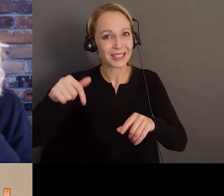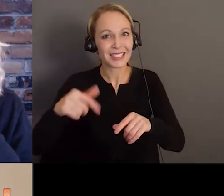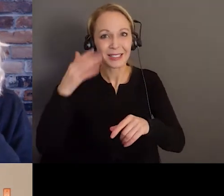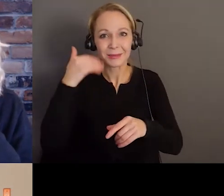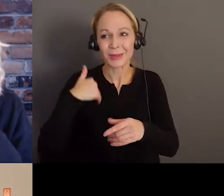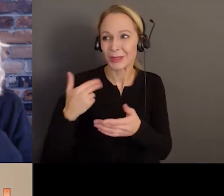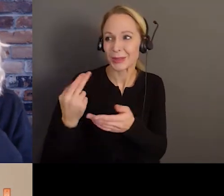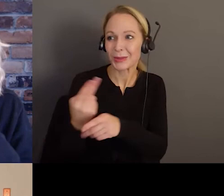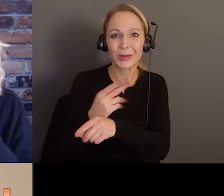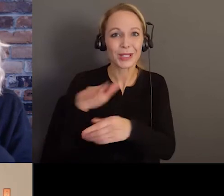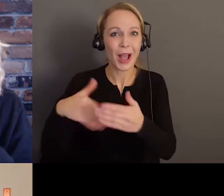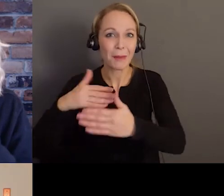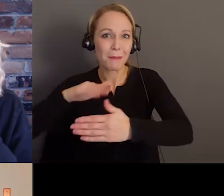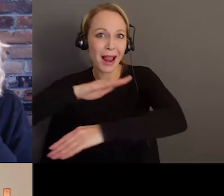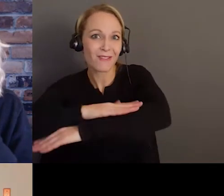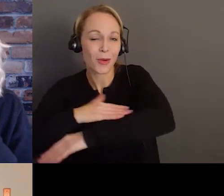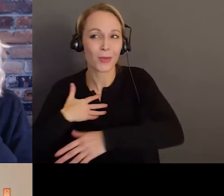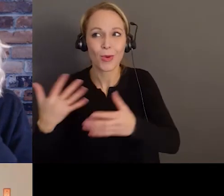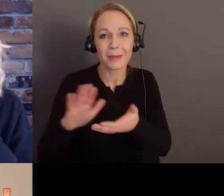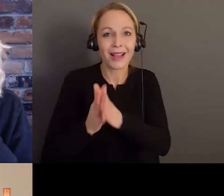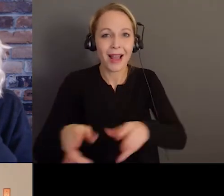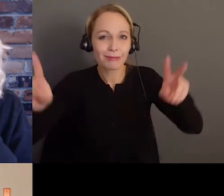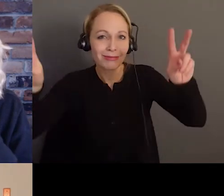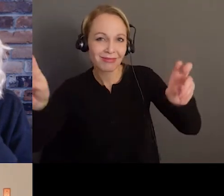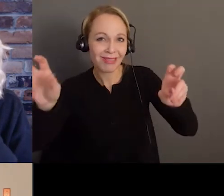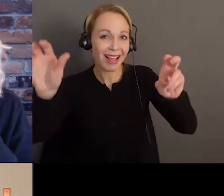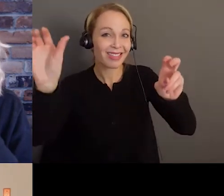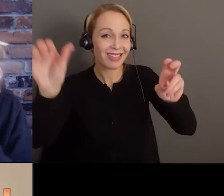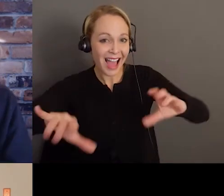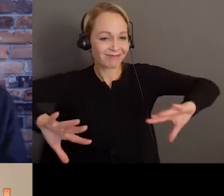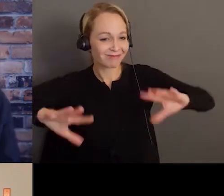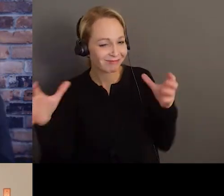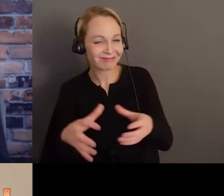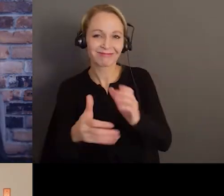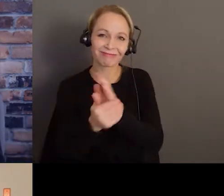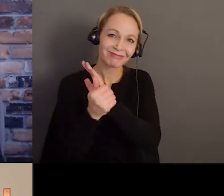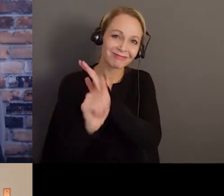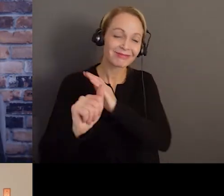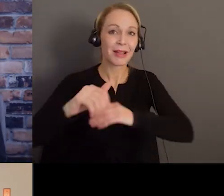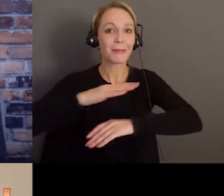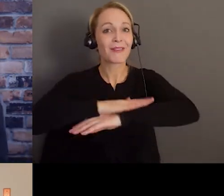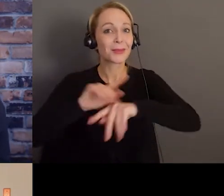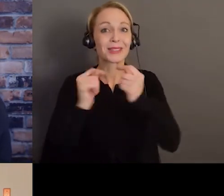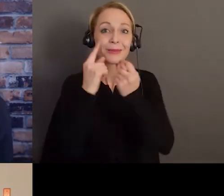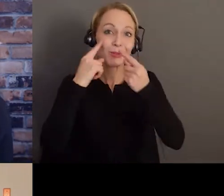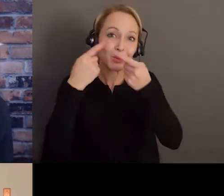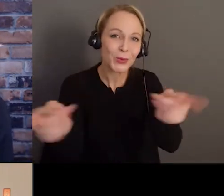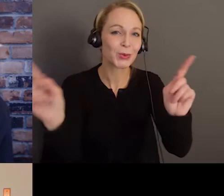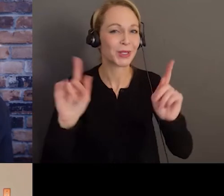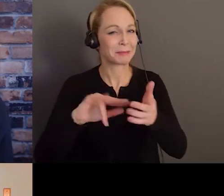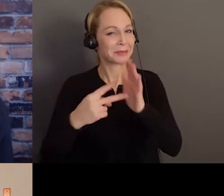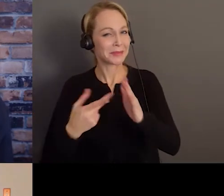PLATFORM TEAM FOR ALL OF YOU. AND IT'S BEEN REALLY INFLUENTIAL AND SHAPING HOW WE